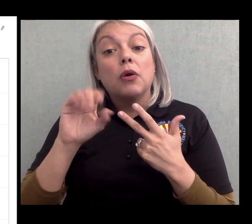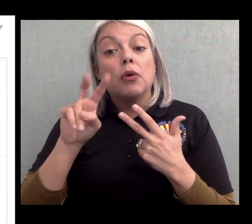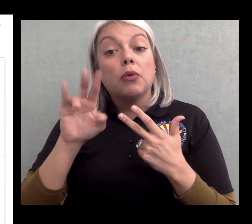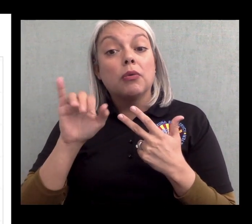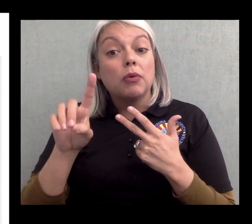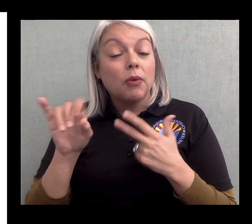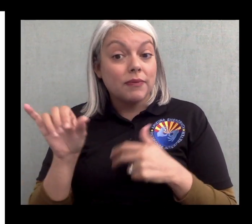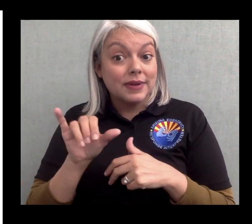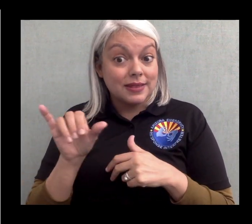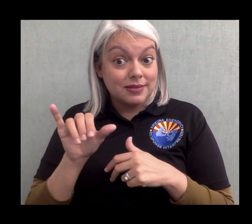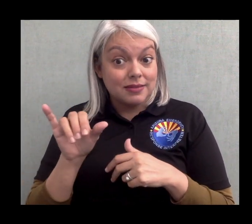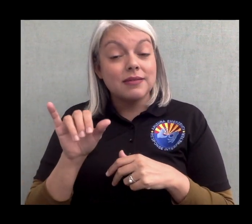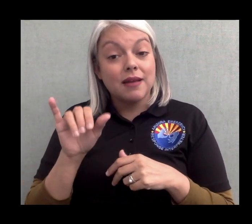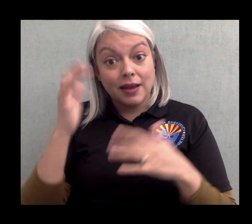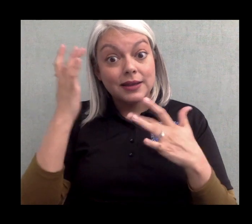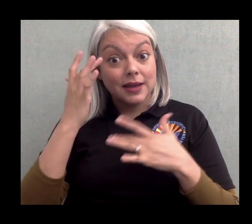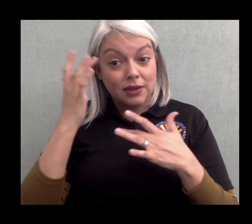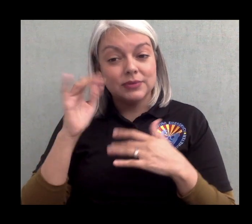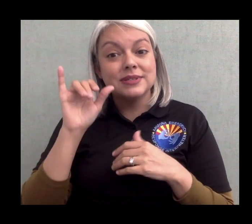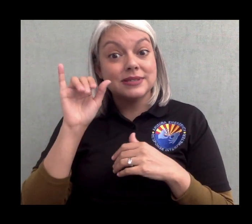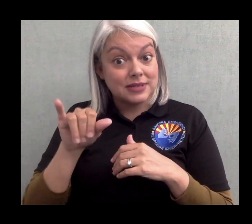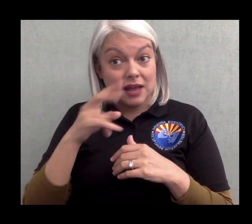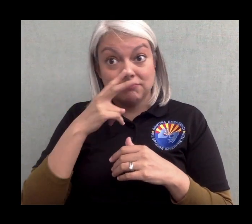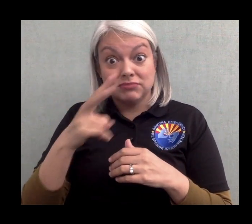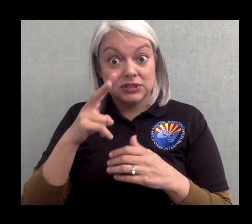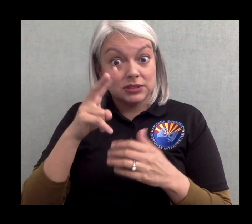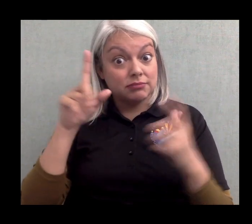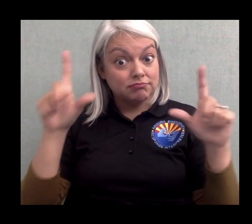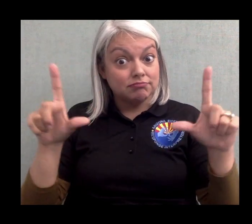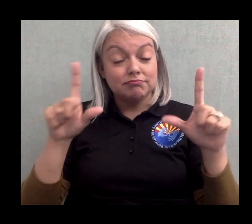see this continues to decrease, again, very consistent with that we’re seeing with the